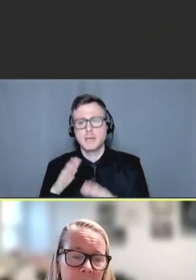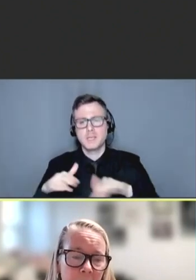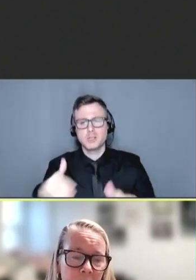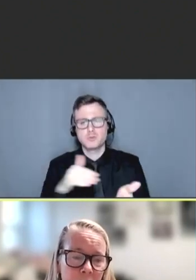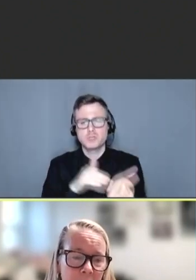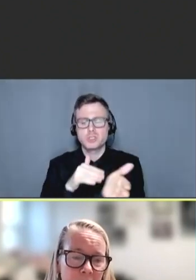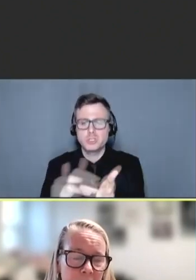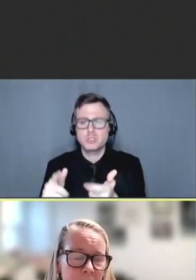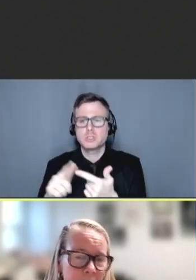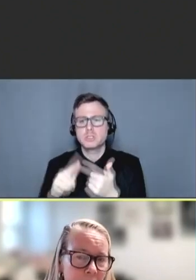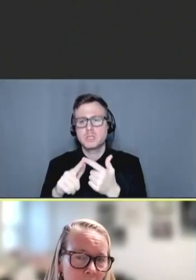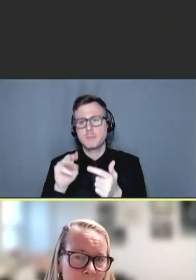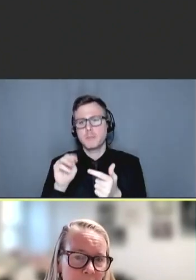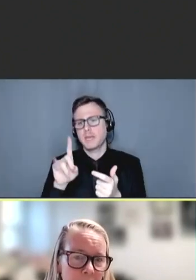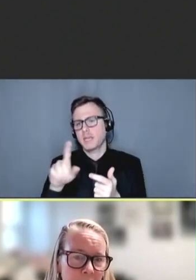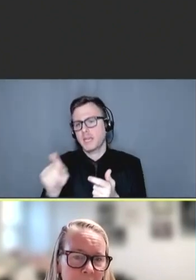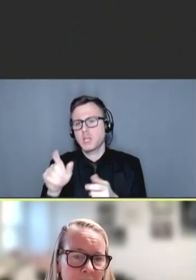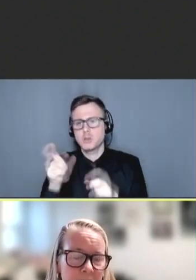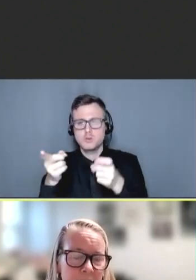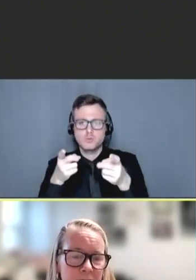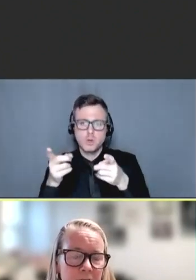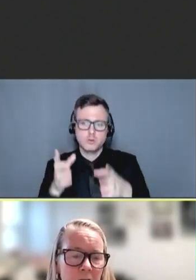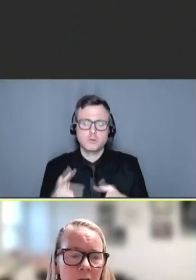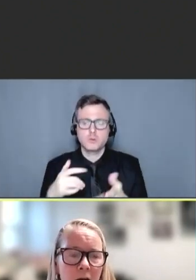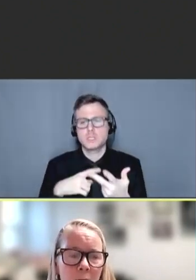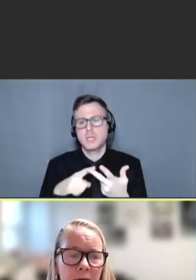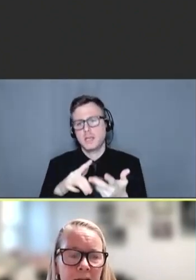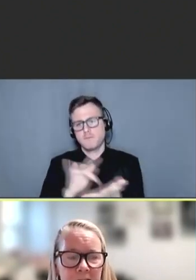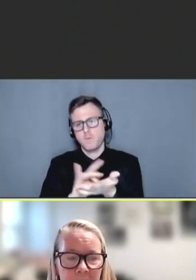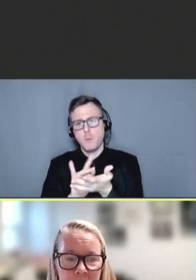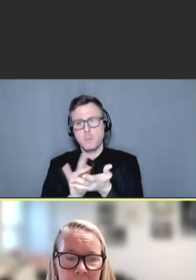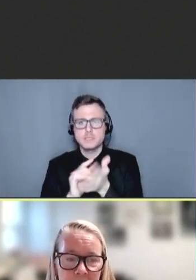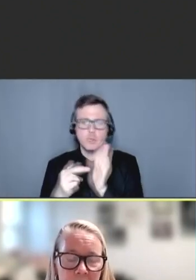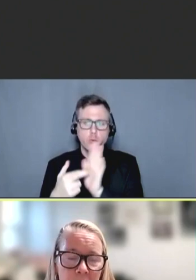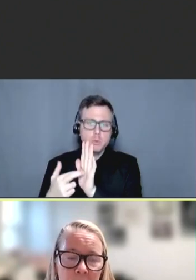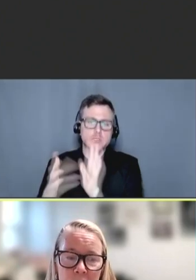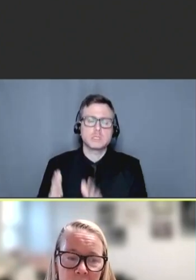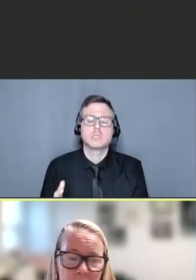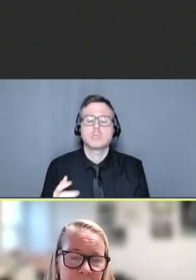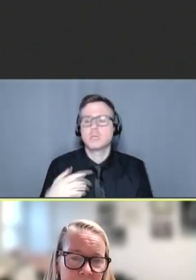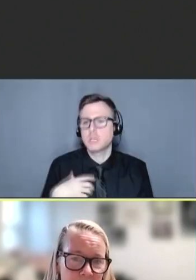medical directors and pharmacy representatives with the intention to develop jurisdiction